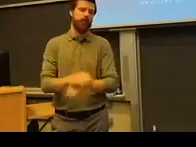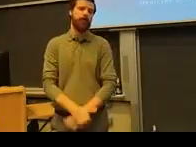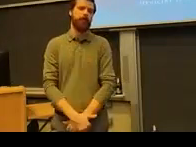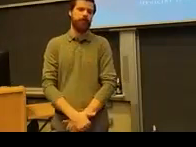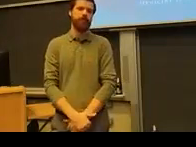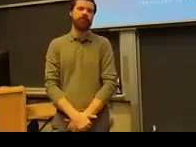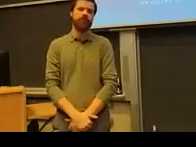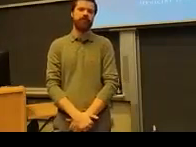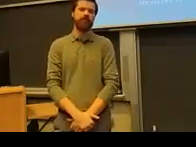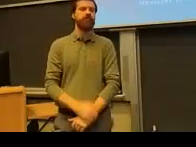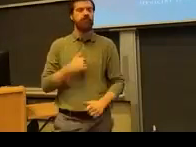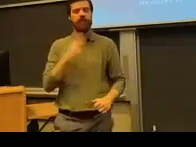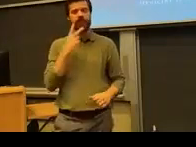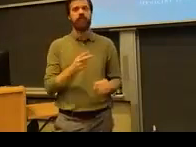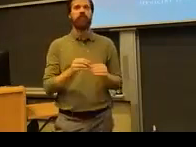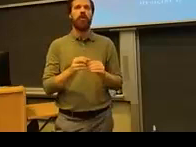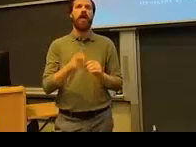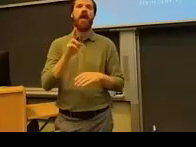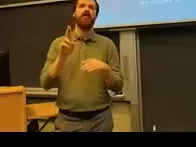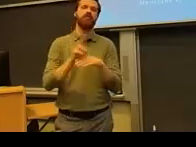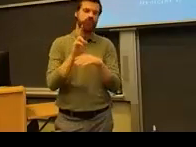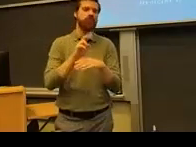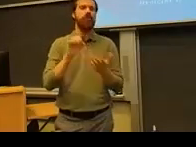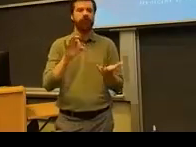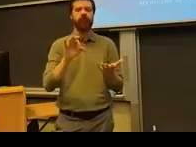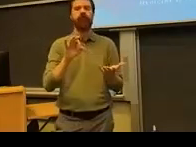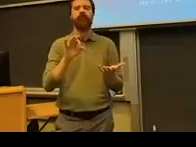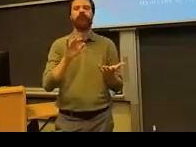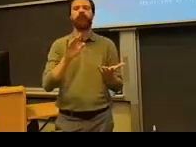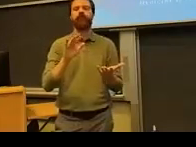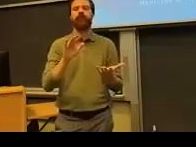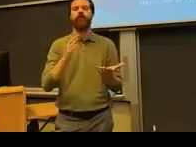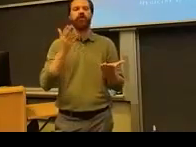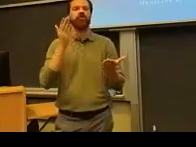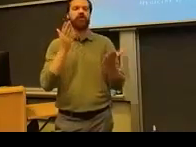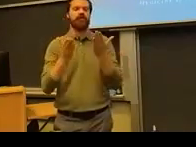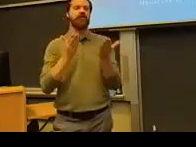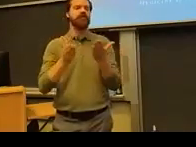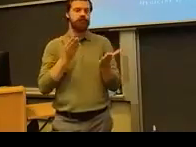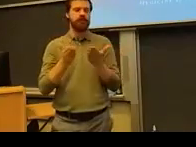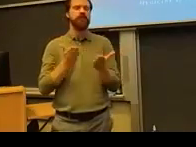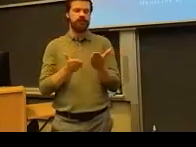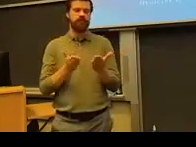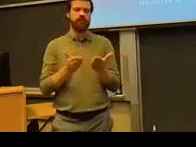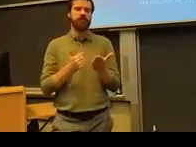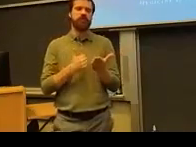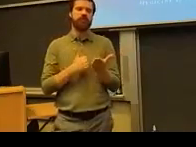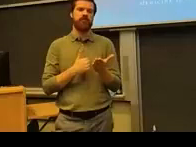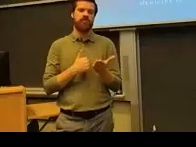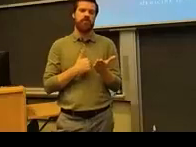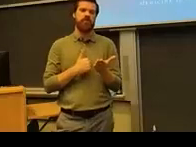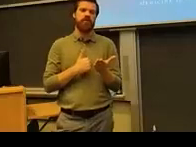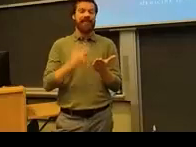we've seen a higher utilization of services and I I'm seeing you know people coming in to